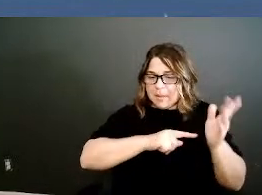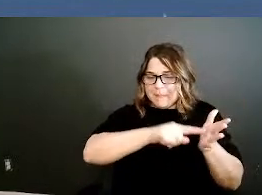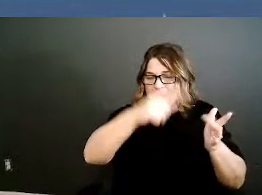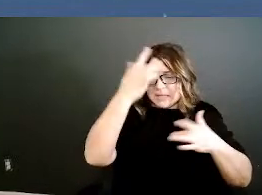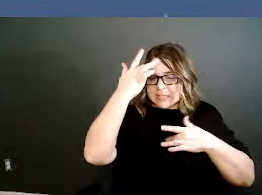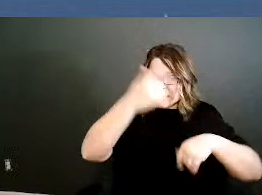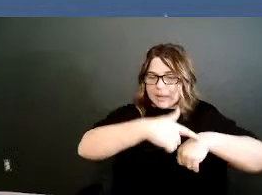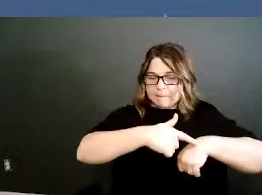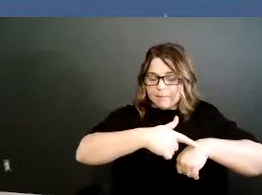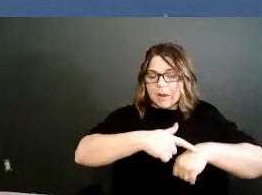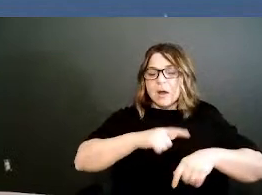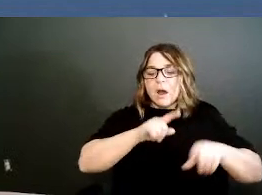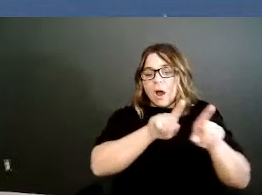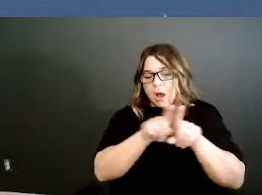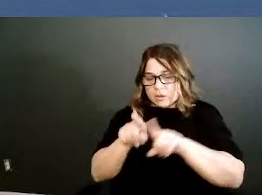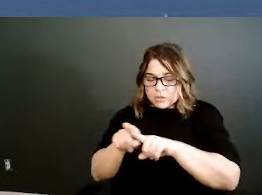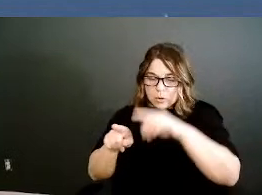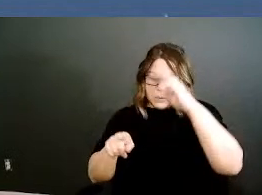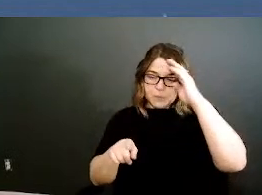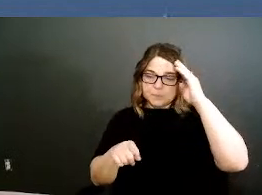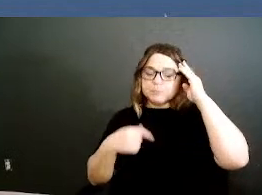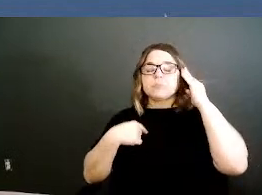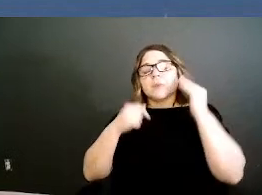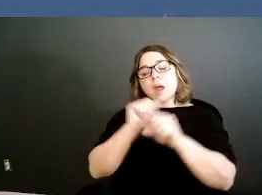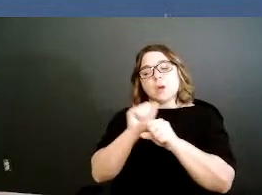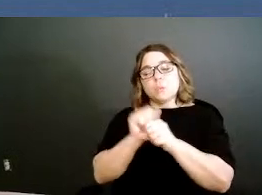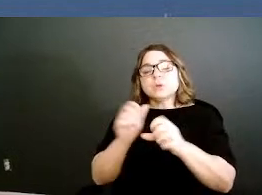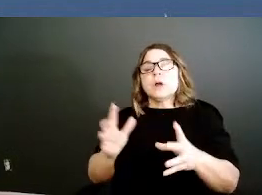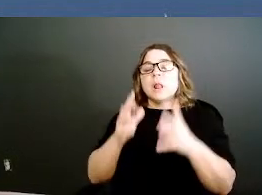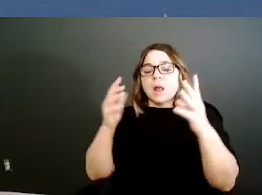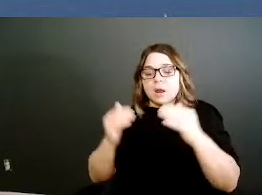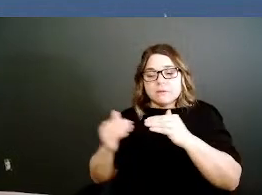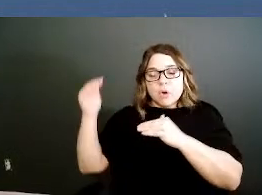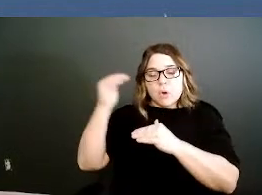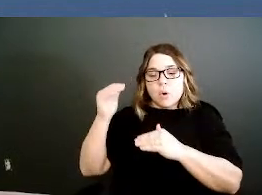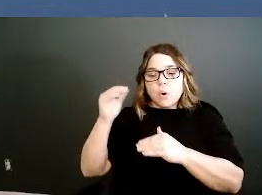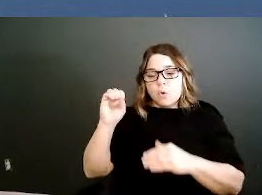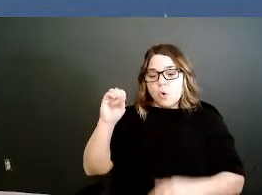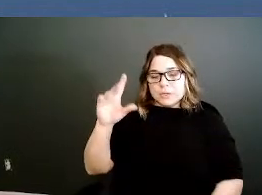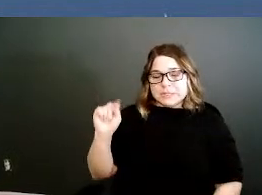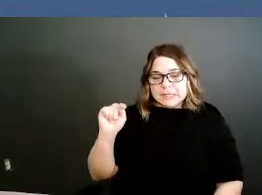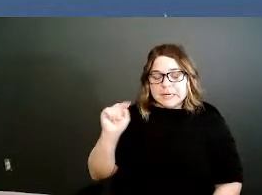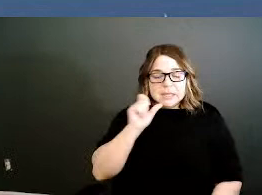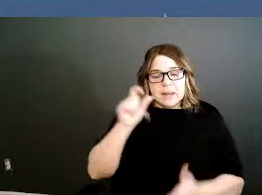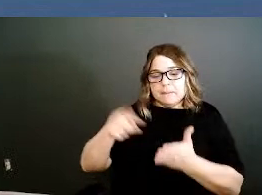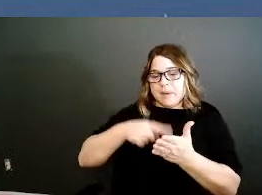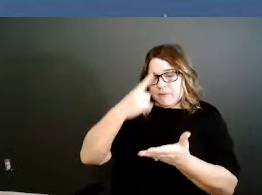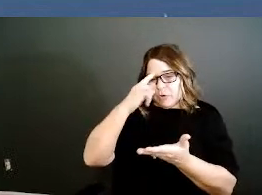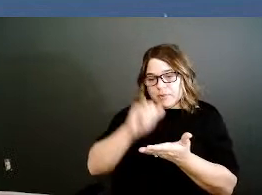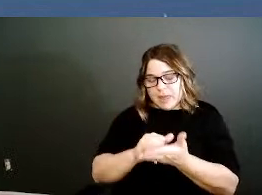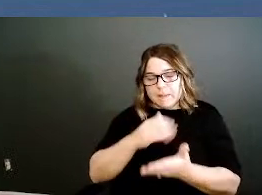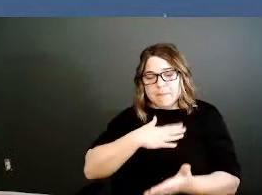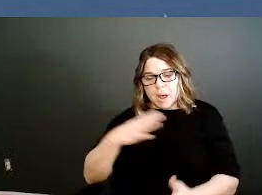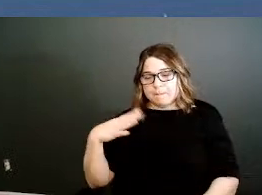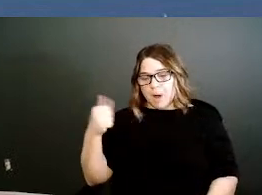ACTION TO PAY ME. I LOOKED FOR AN ORGANIZATION THAT COULD SUPPORT ME AND THAT'S WHERE I FOUND ST. POOL. WORKERS HAVE RIGHTS TOO.